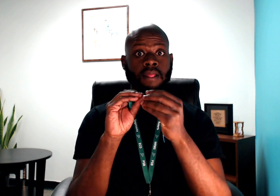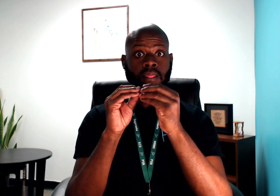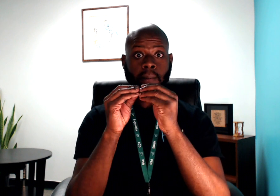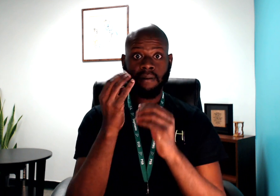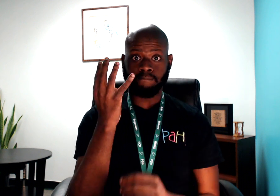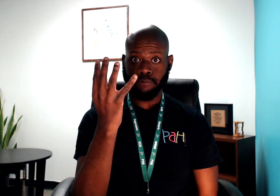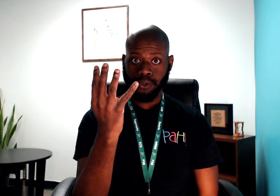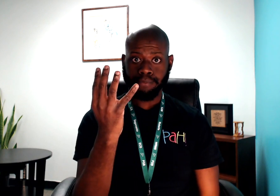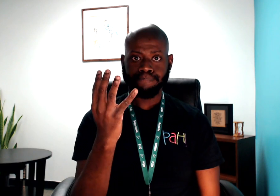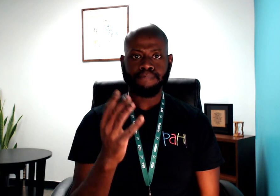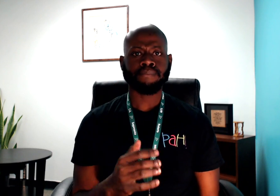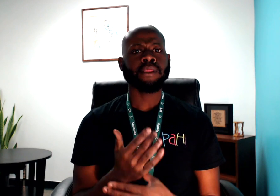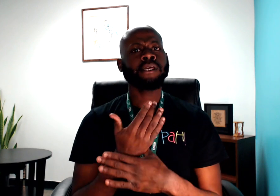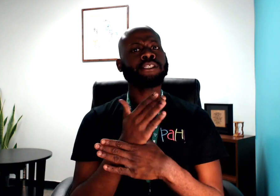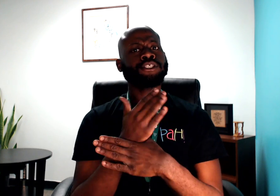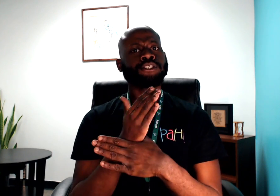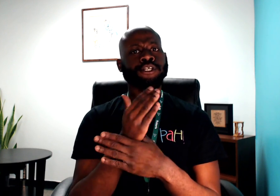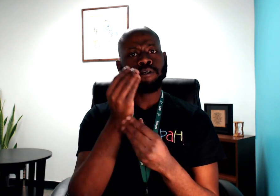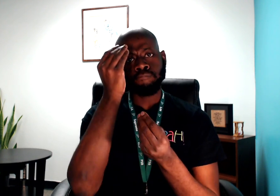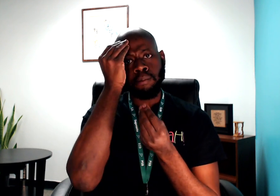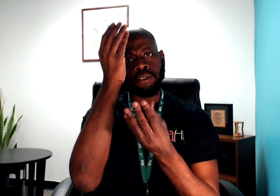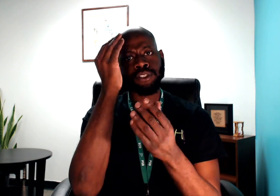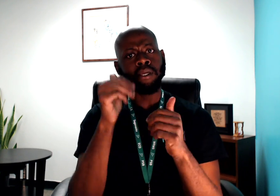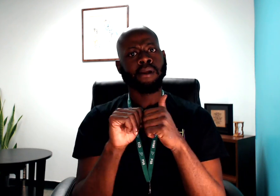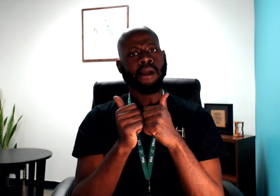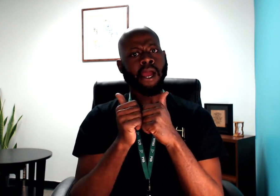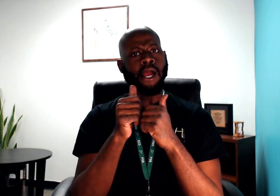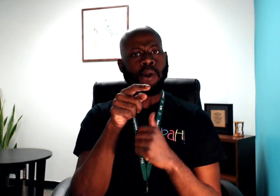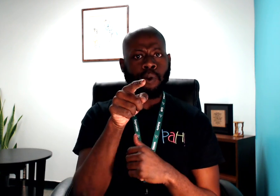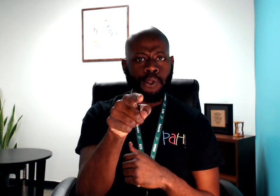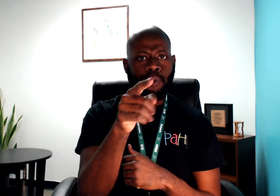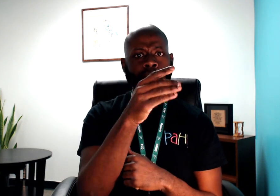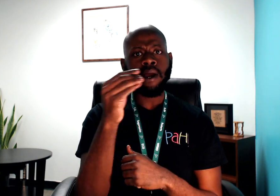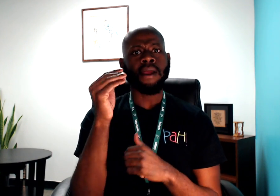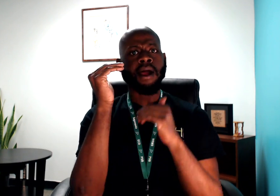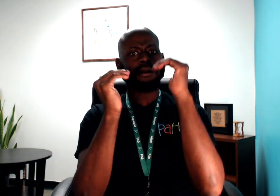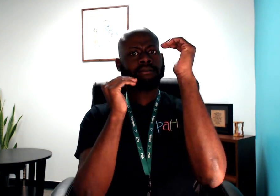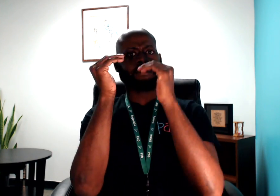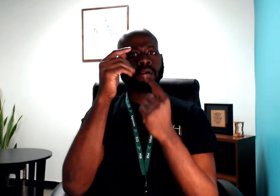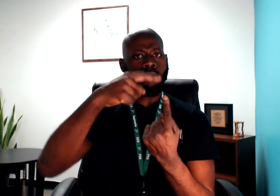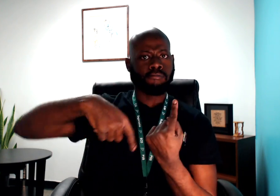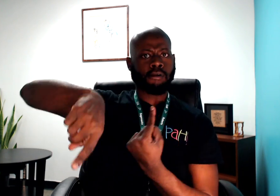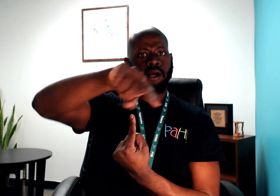Tip #4 Speak to them about the ways you and the other adults